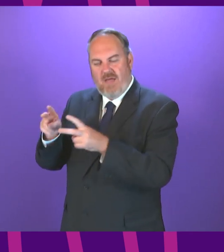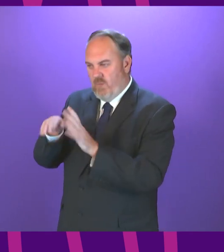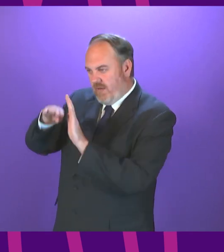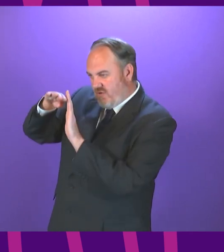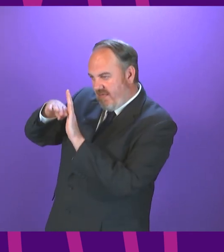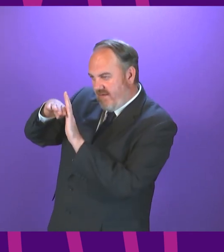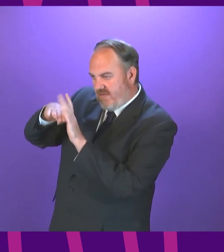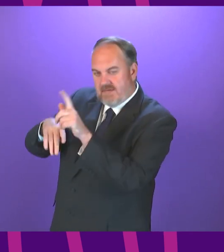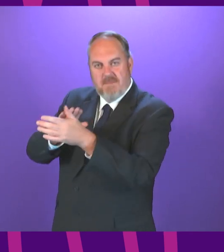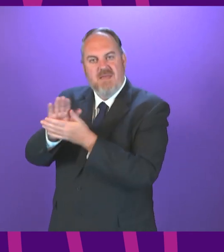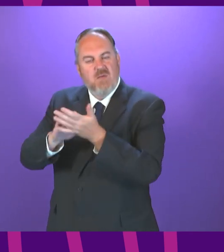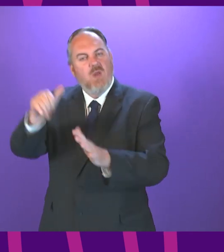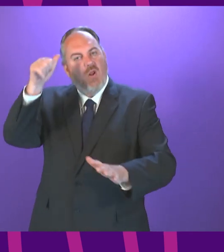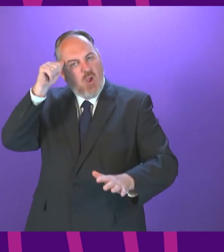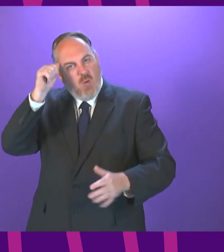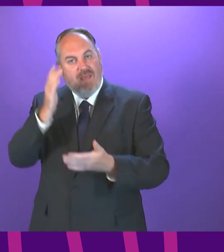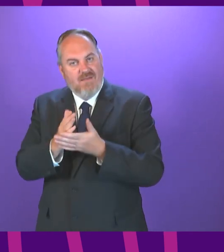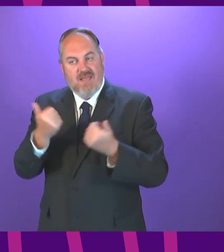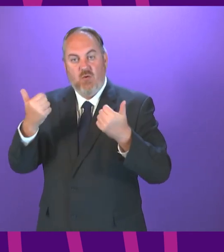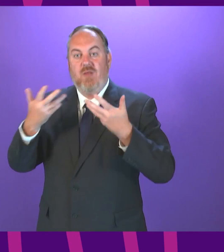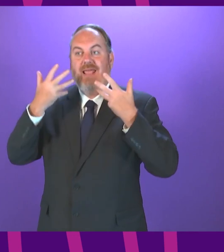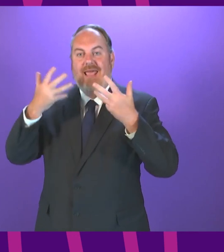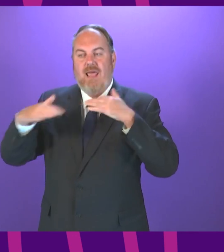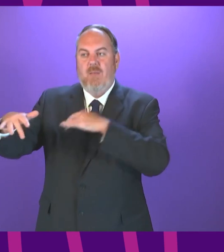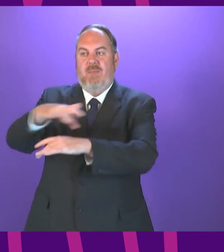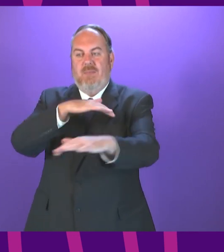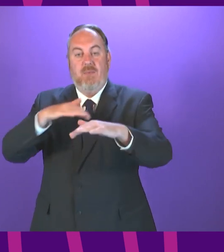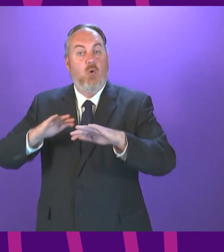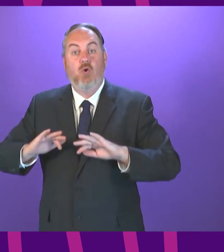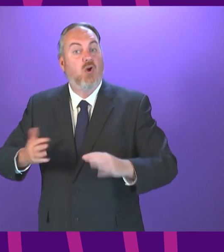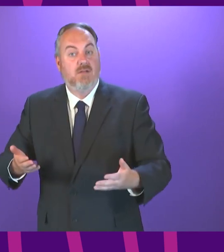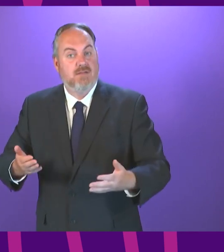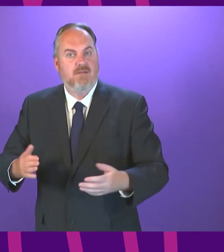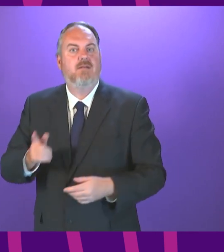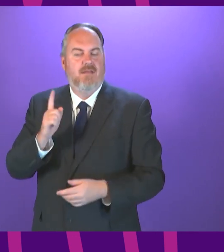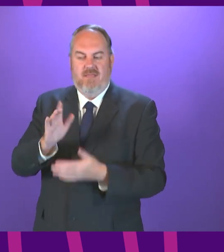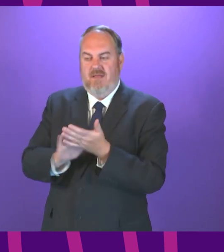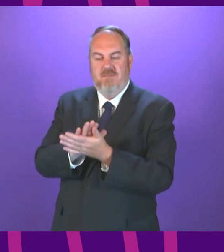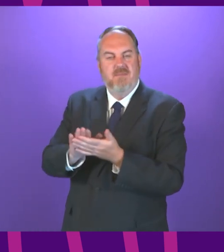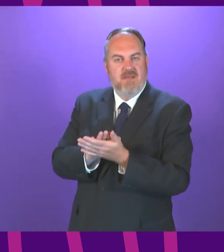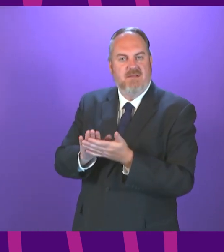There are also issues that healthcare workers will raise, as we come to understand more about